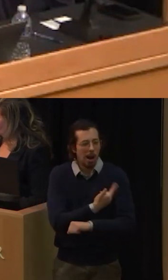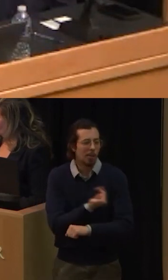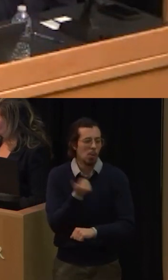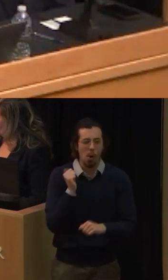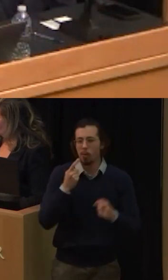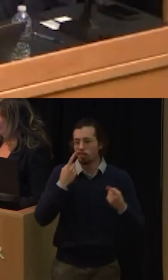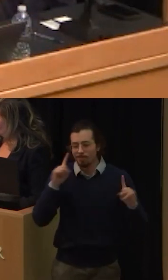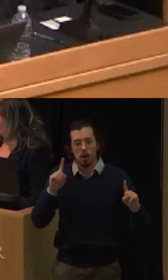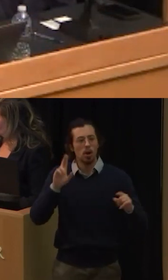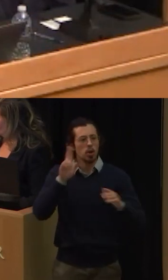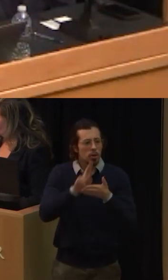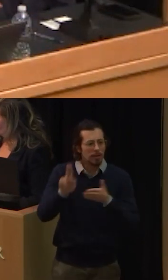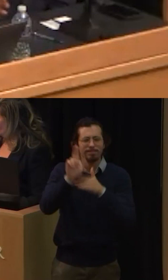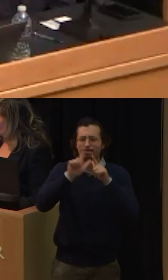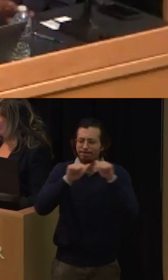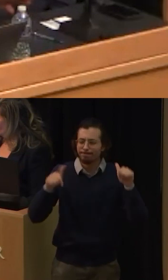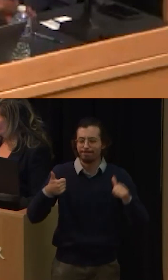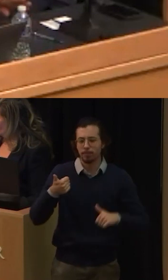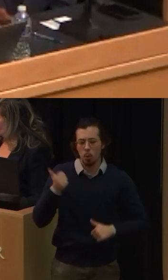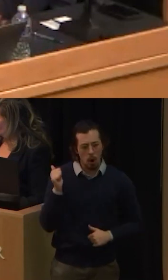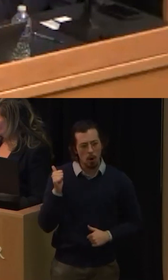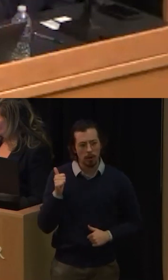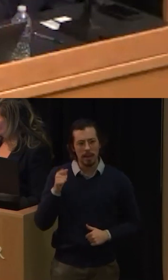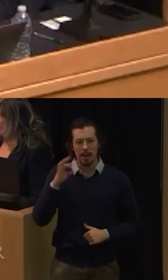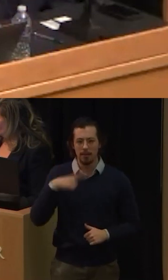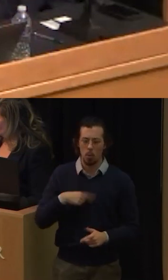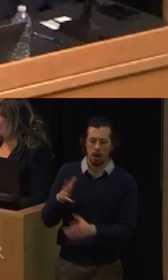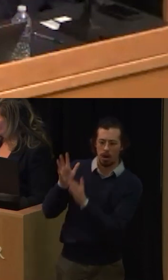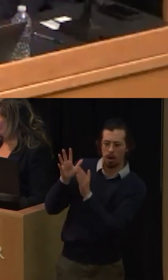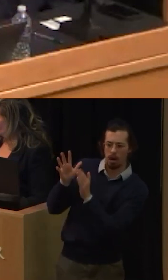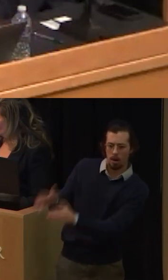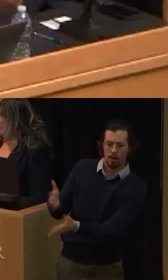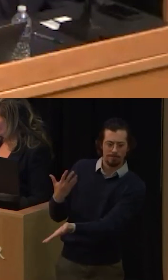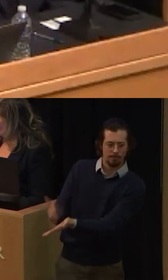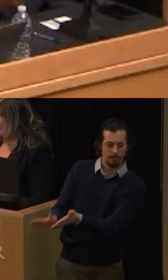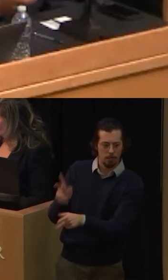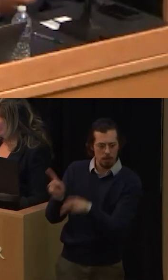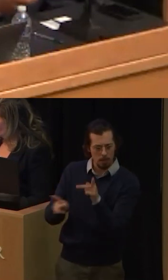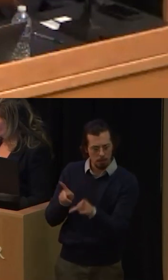Our university won't work if we are leaving this many people on the sidelines and if we aren't benefiting